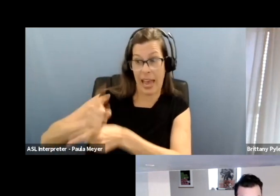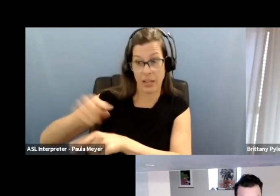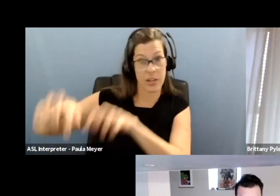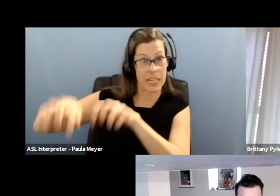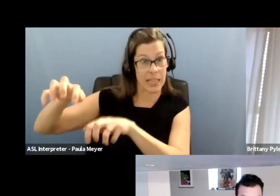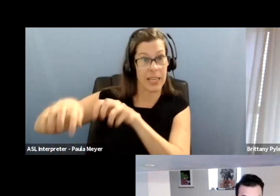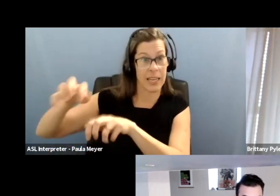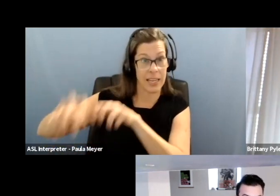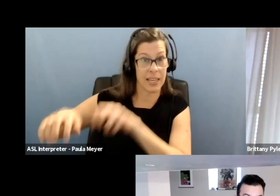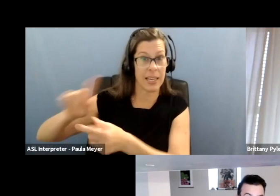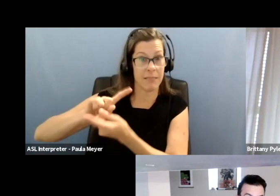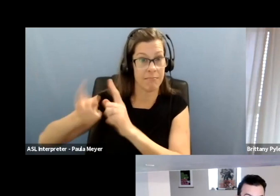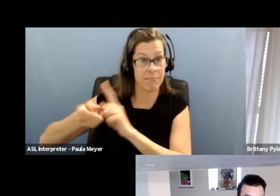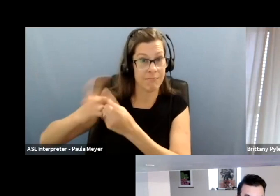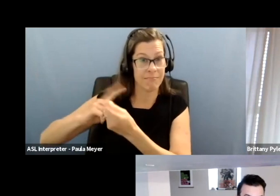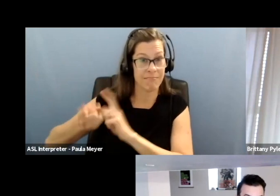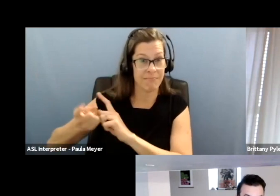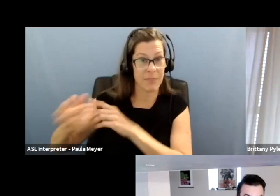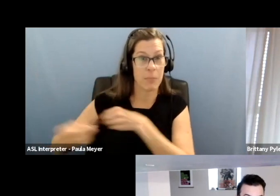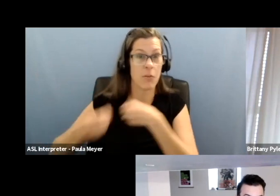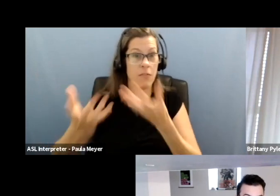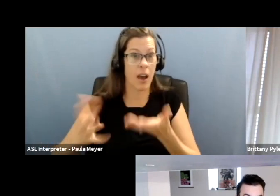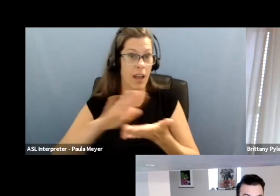on screen as well as provide that backup transcript or file.